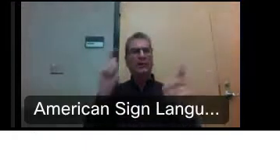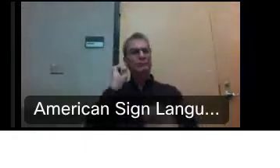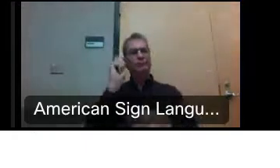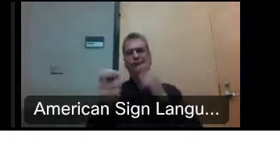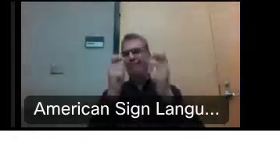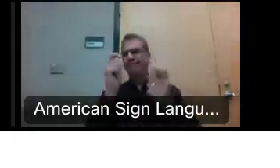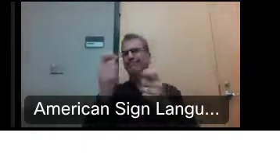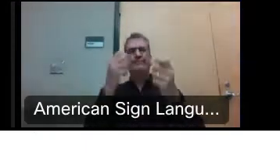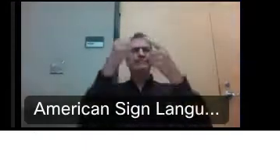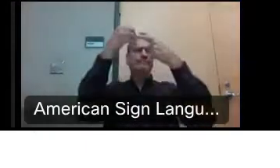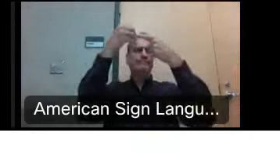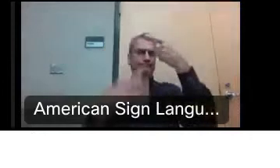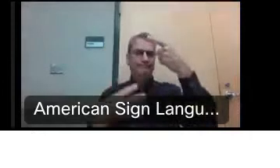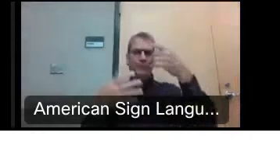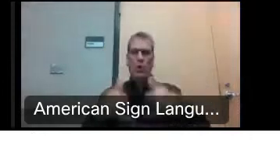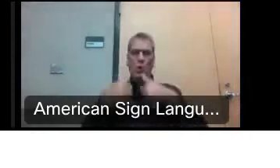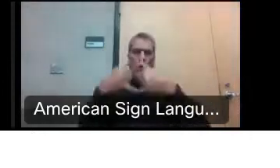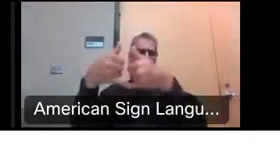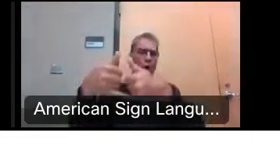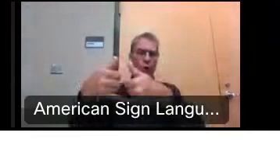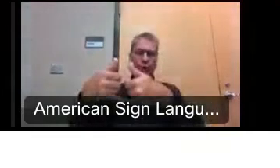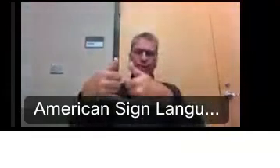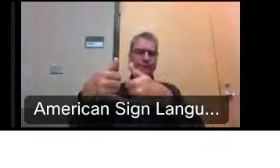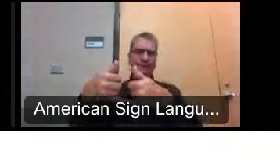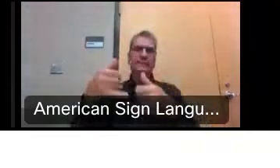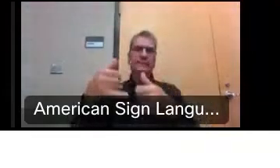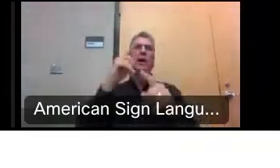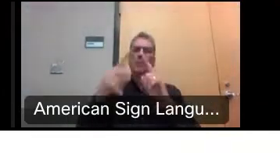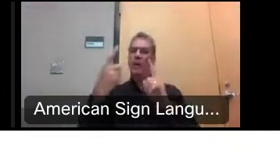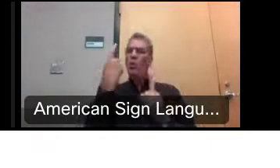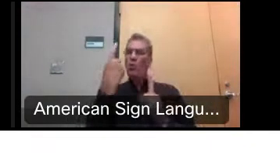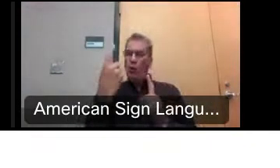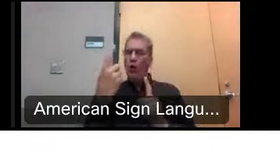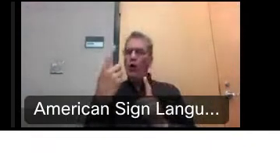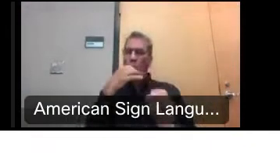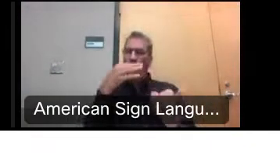not list in in total, but I do want to mention 1 of them in particular.